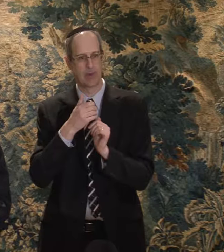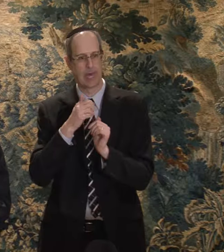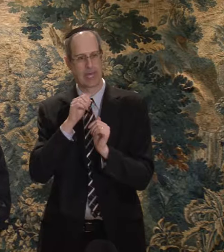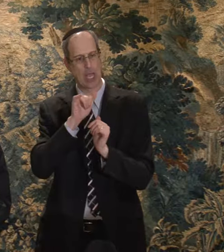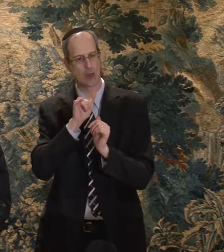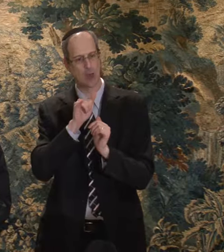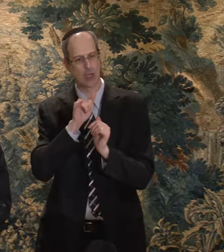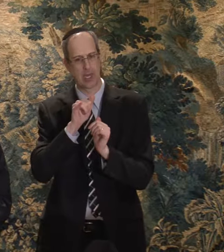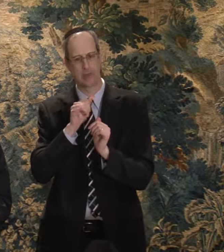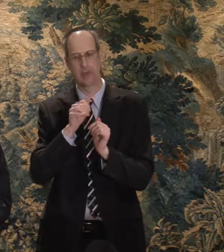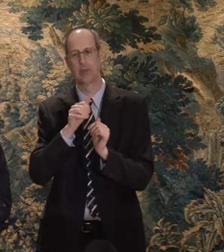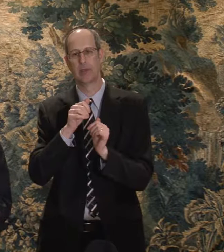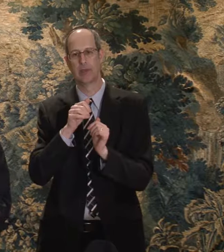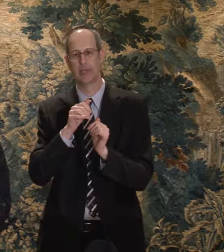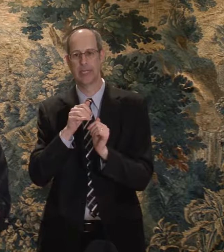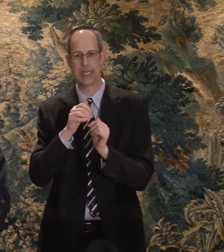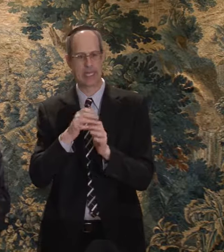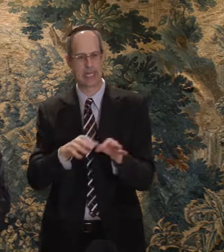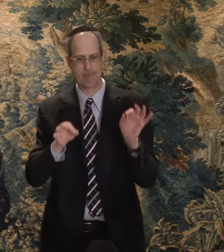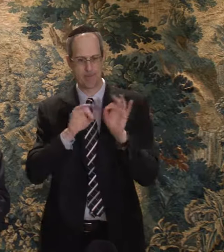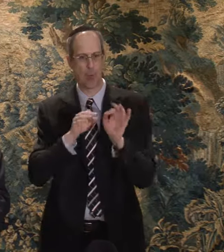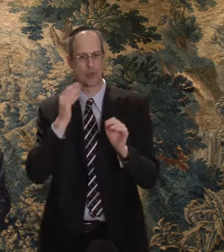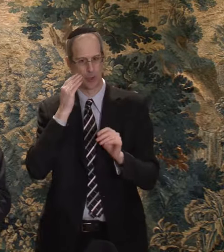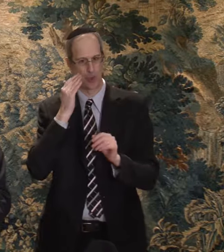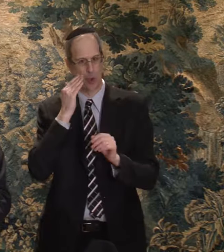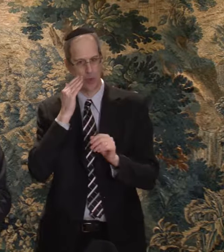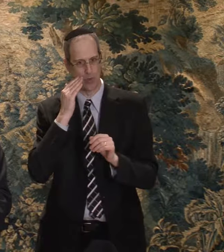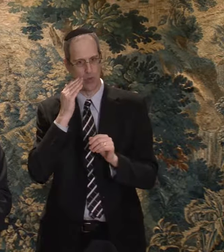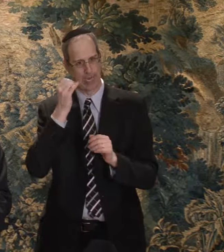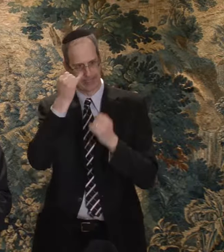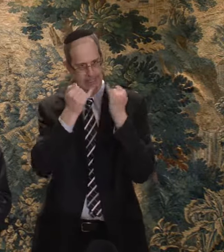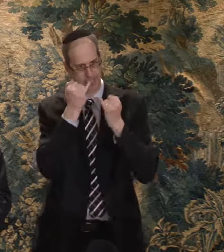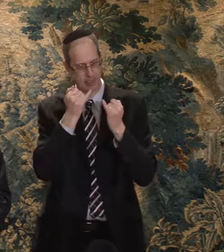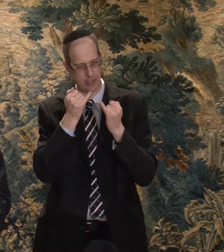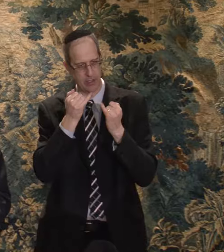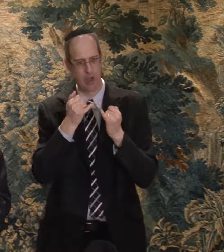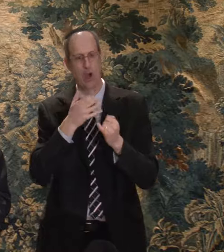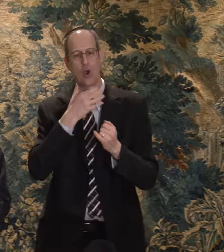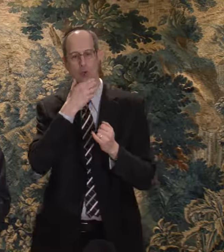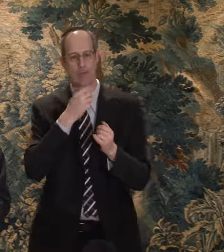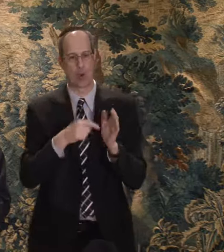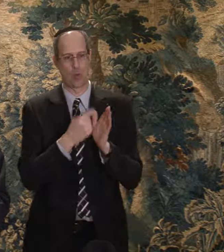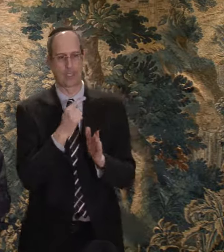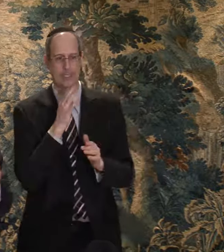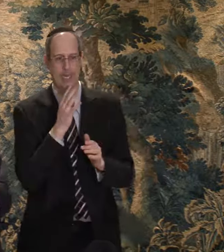important meter for all of us to know Rob you know whom once said what was to